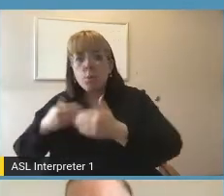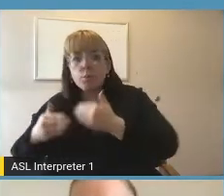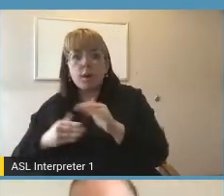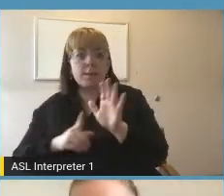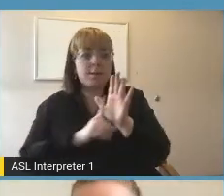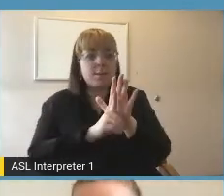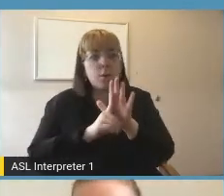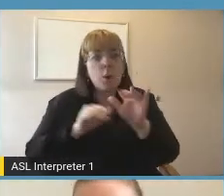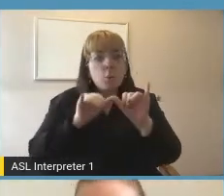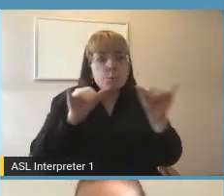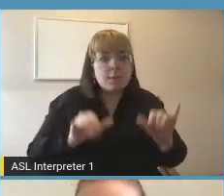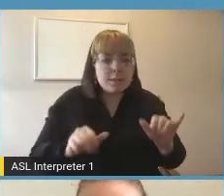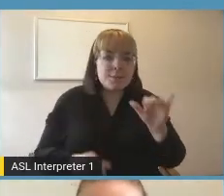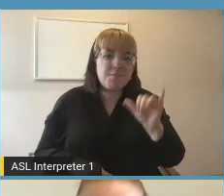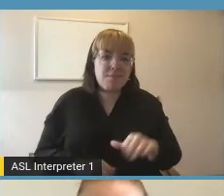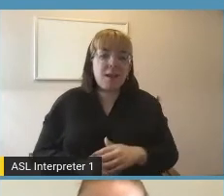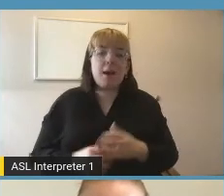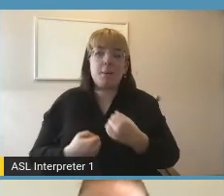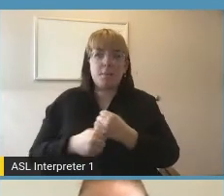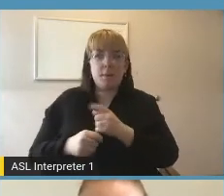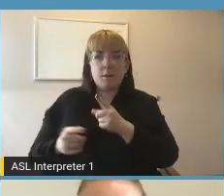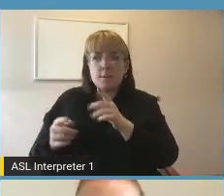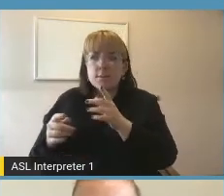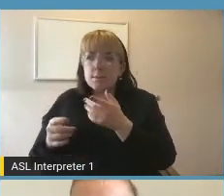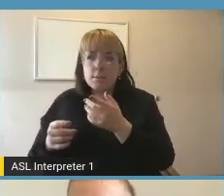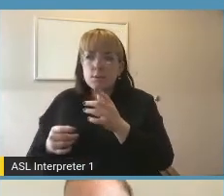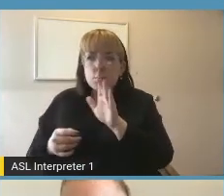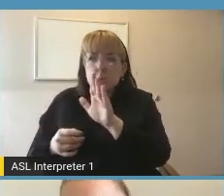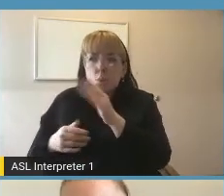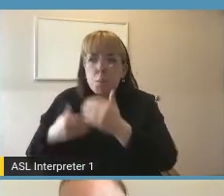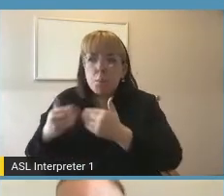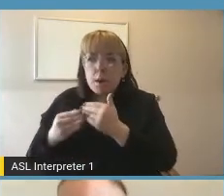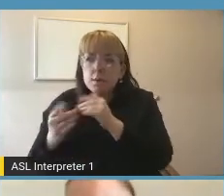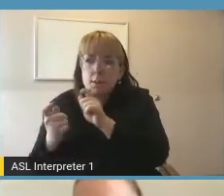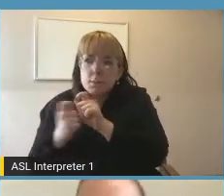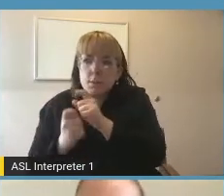walk you through and make sure that you know where your staff and your organization will